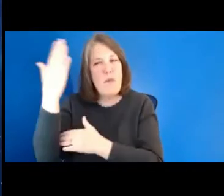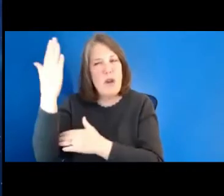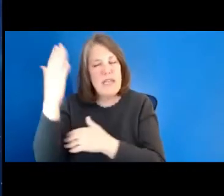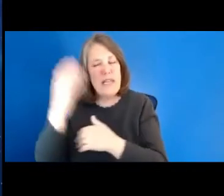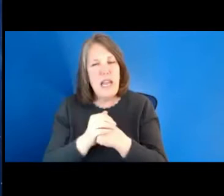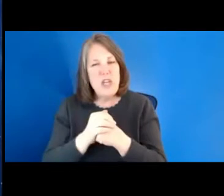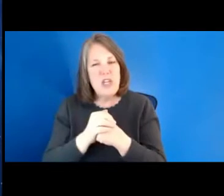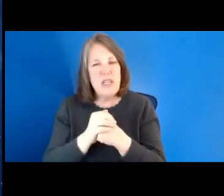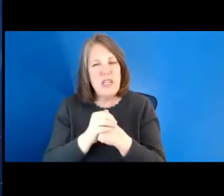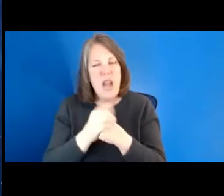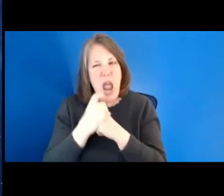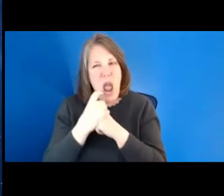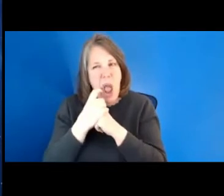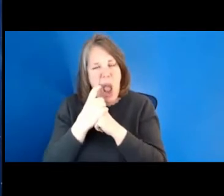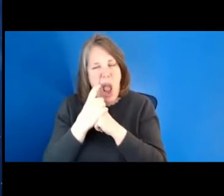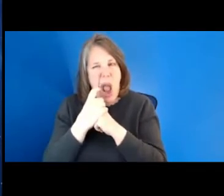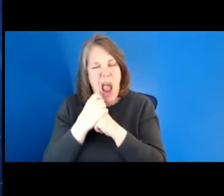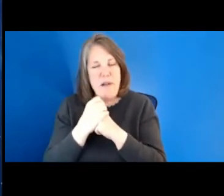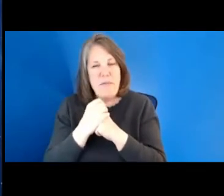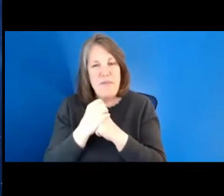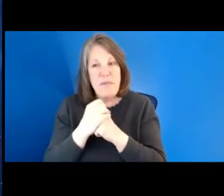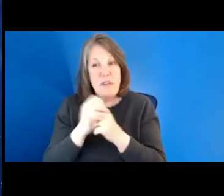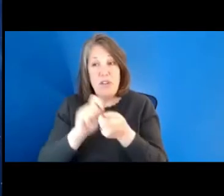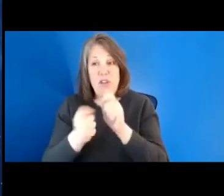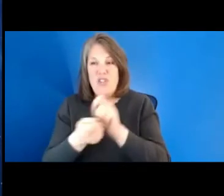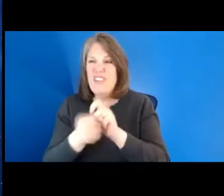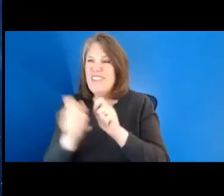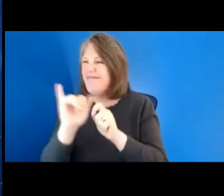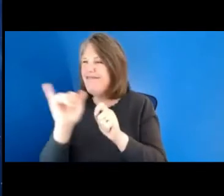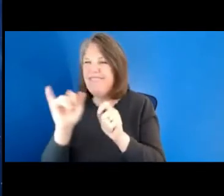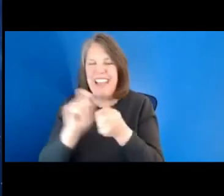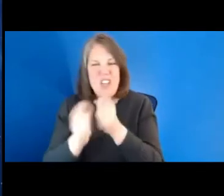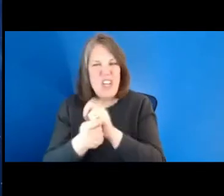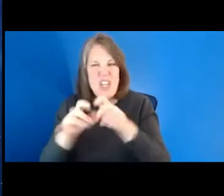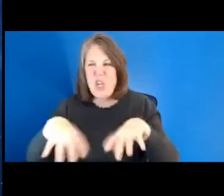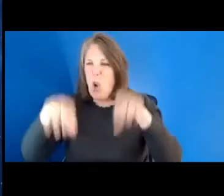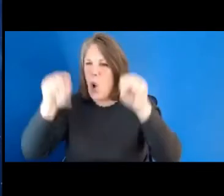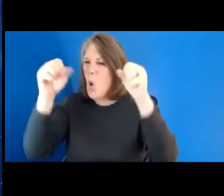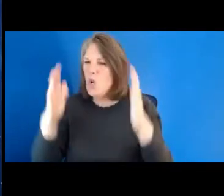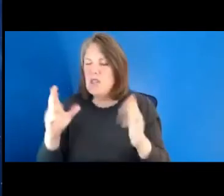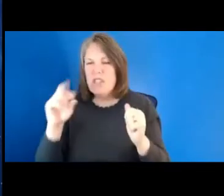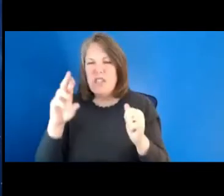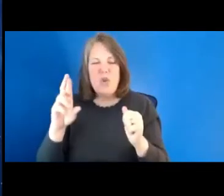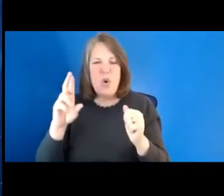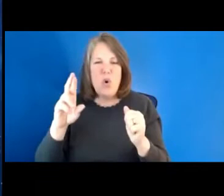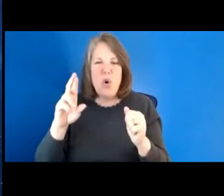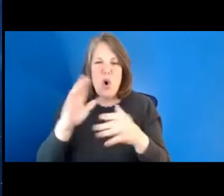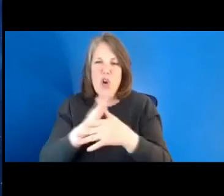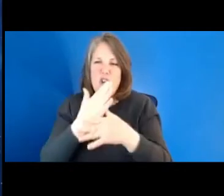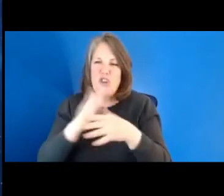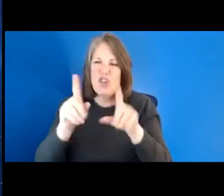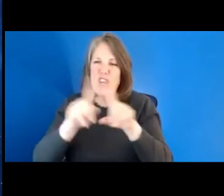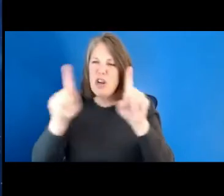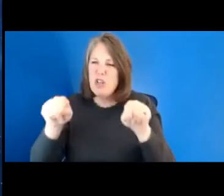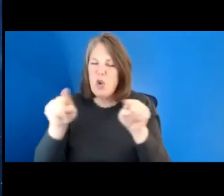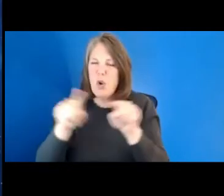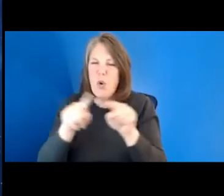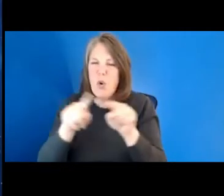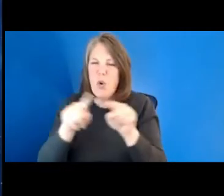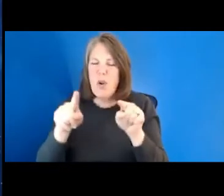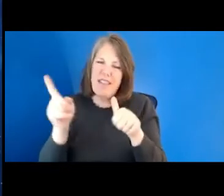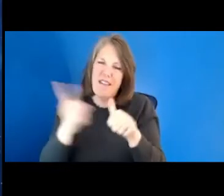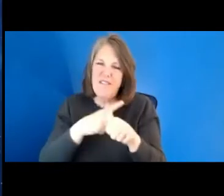17:12:33 like changing the host or shifting share screen, the first listed author